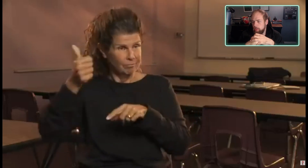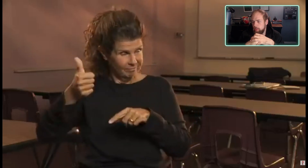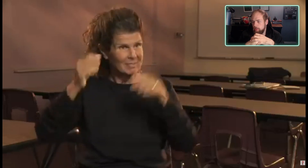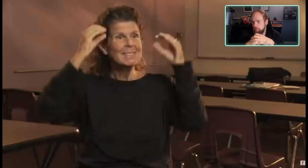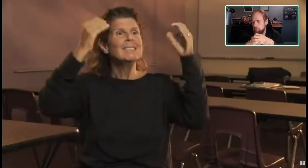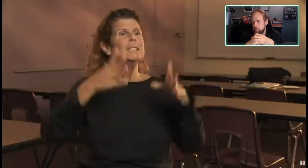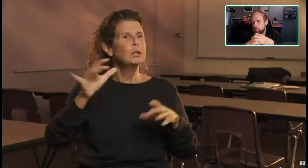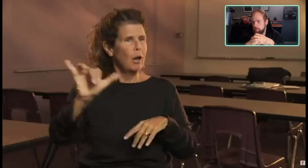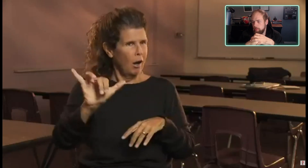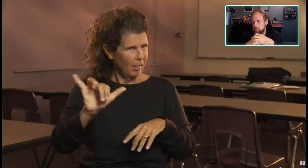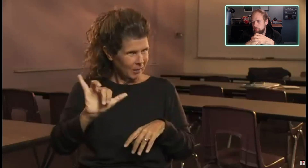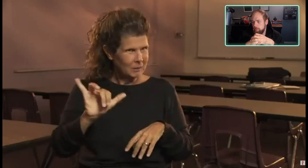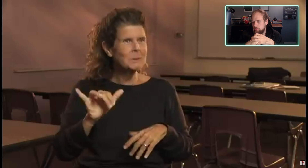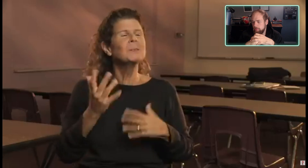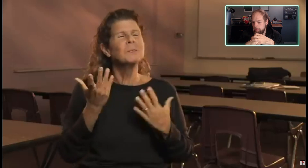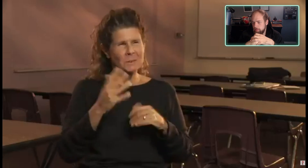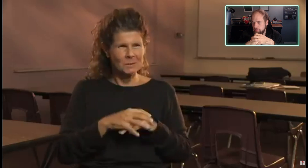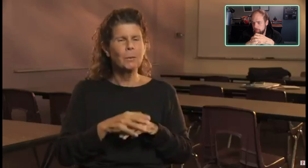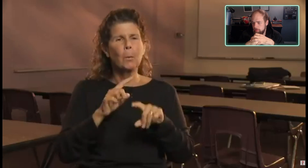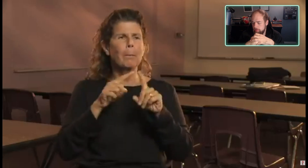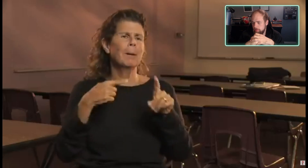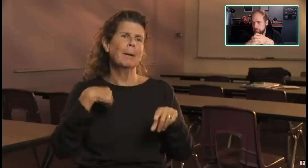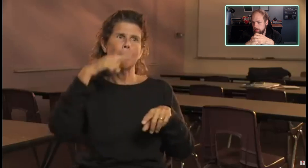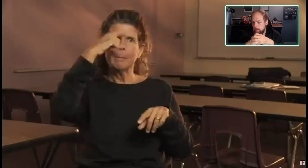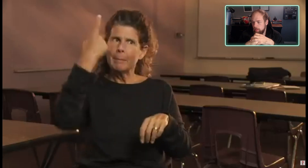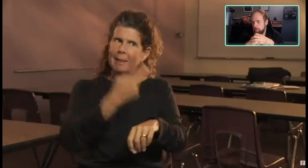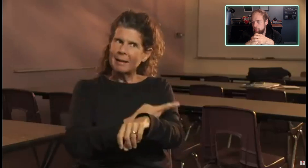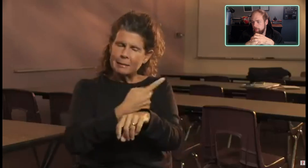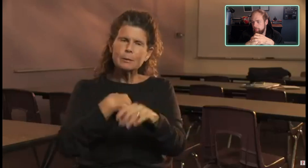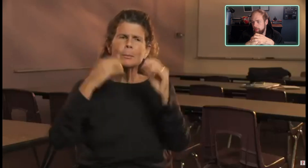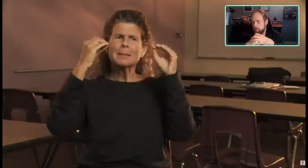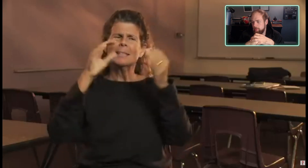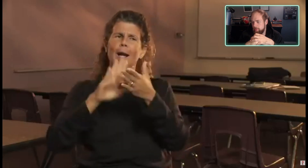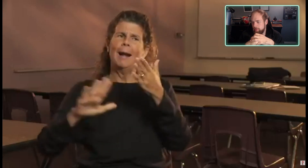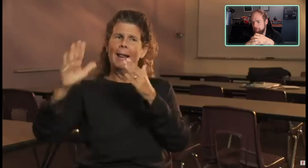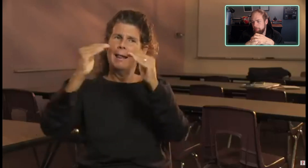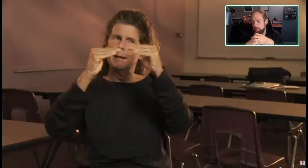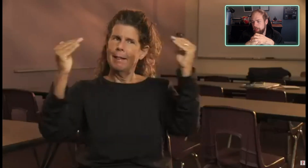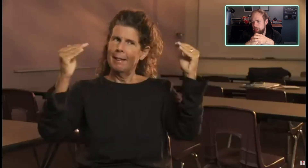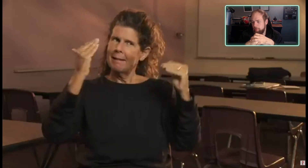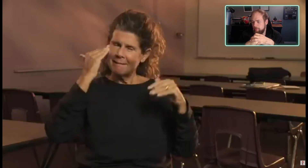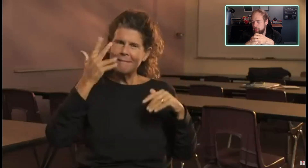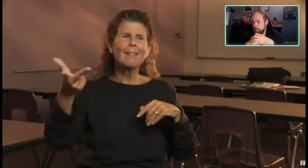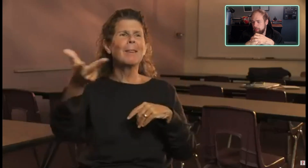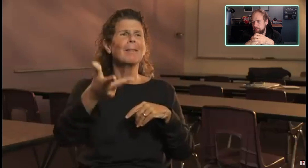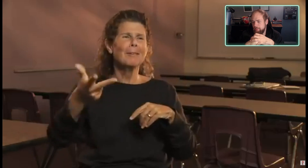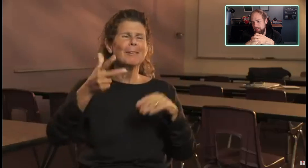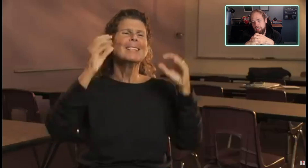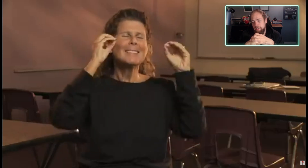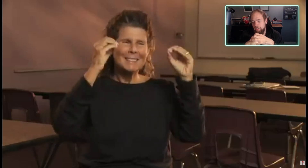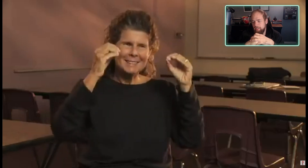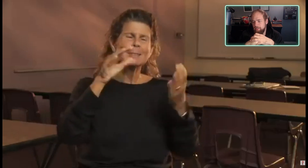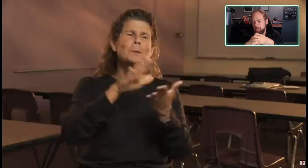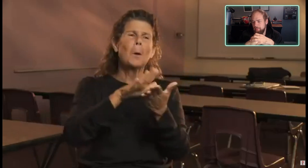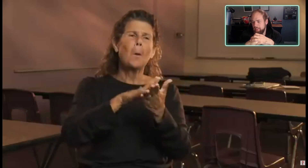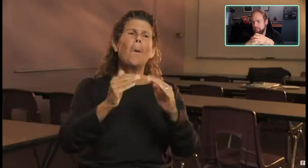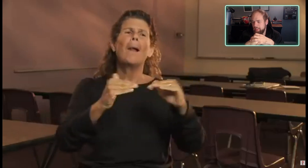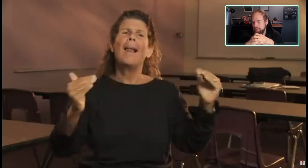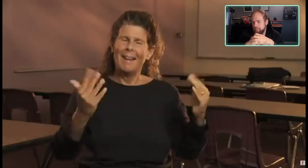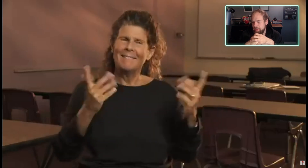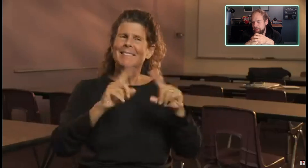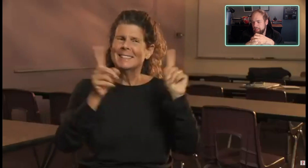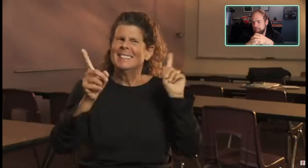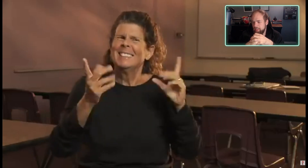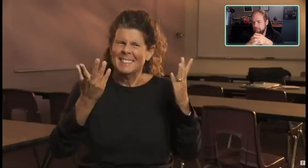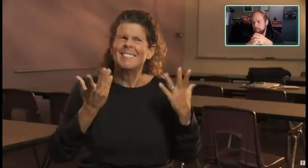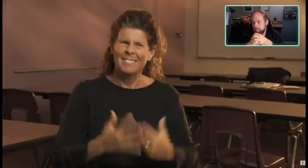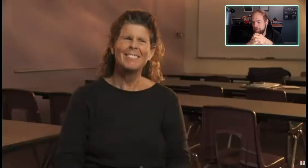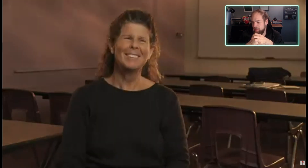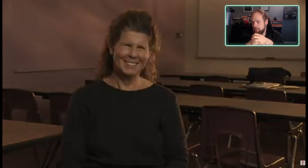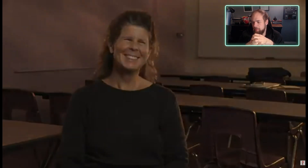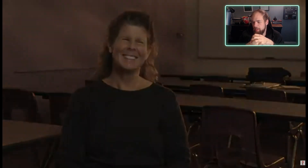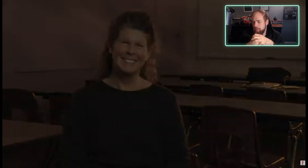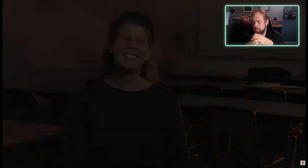way but I'm black sheep of the family at taught at the college level this is different and they